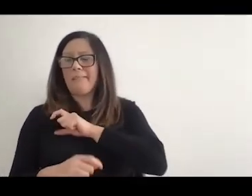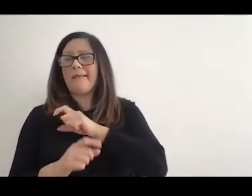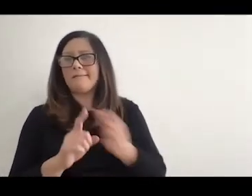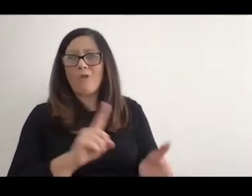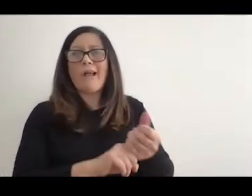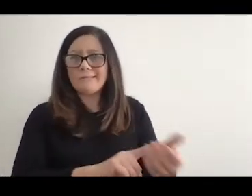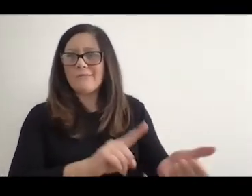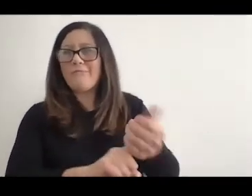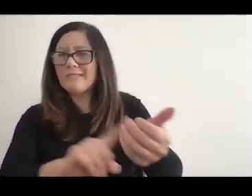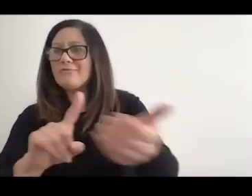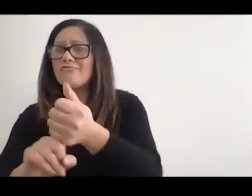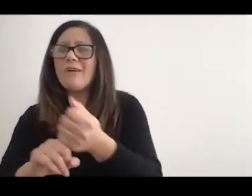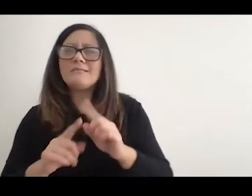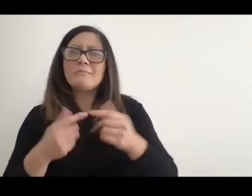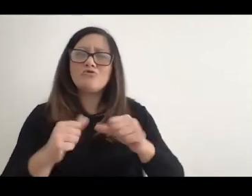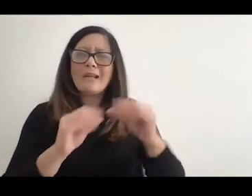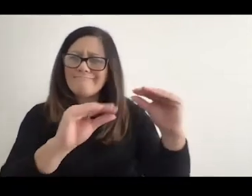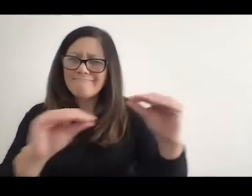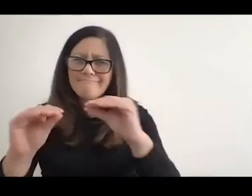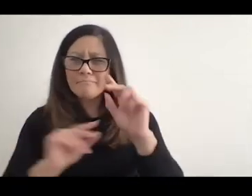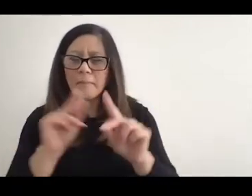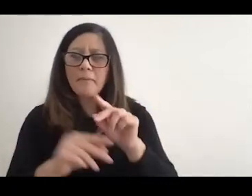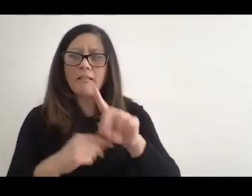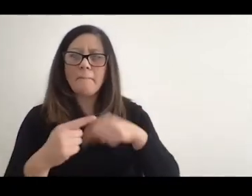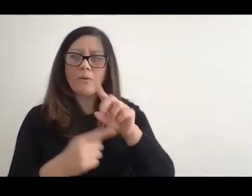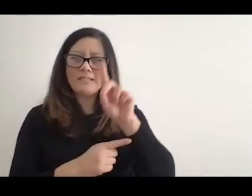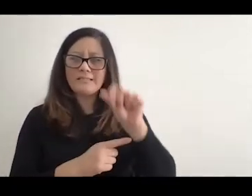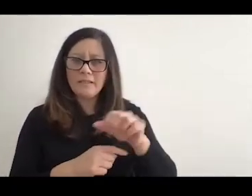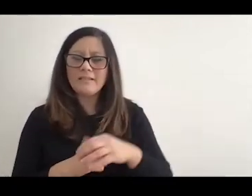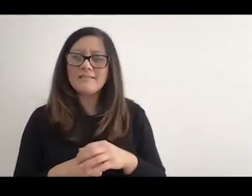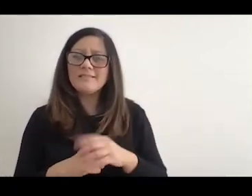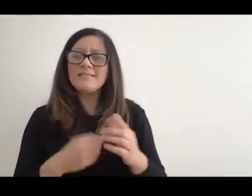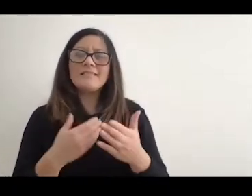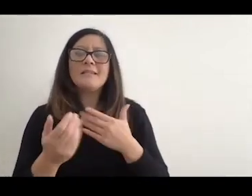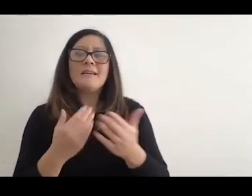me and it opened me up to what I had been seeing as a greater problem.